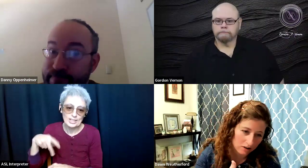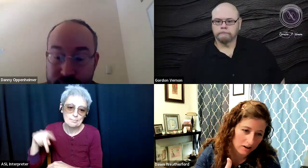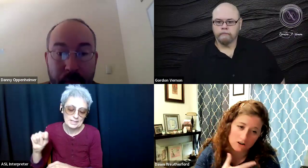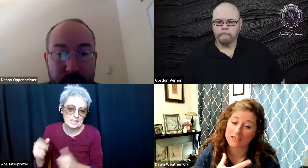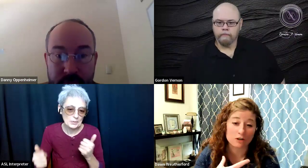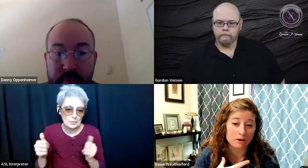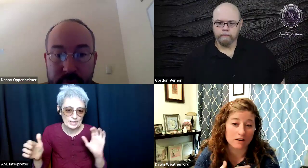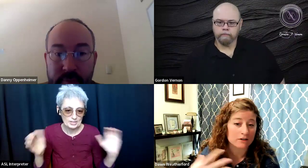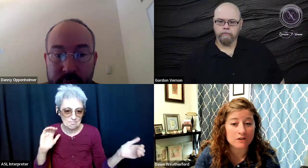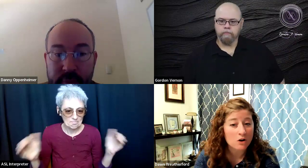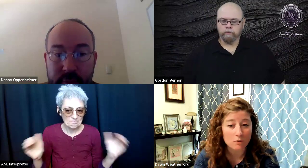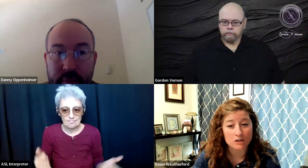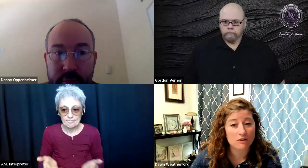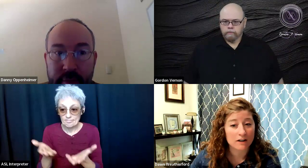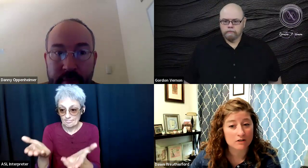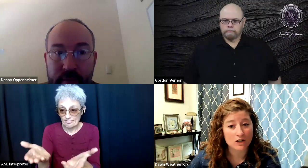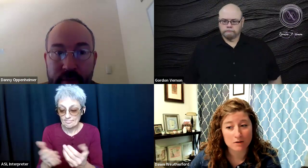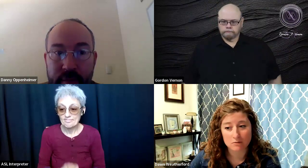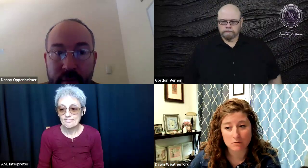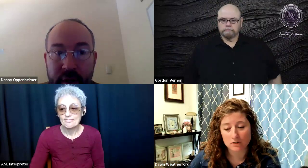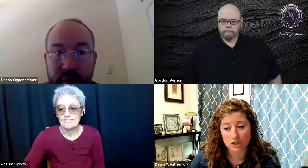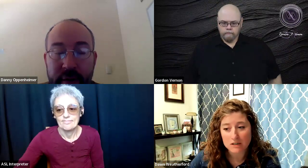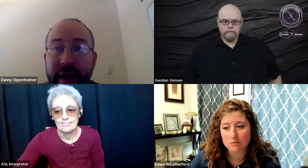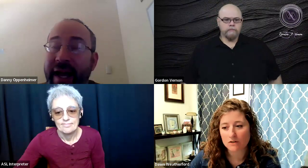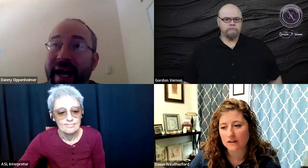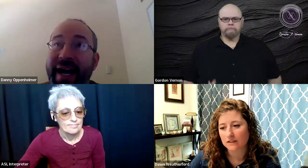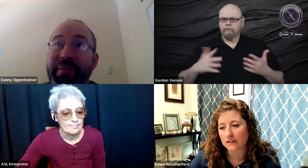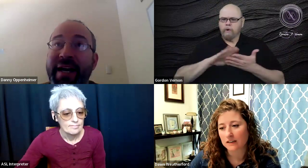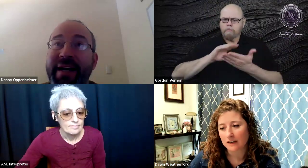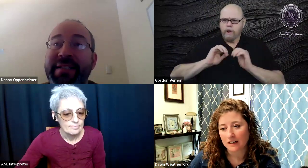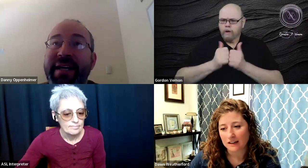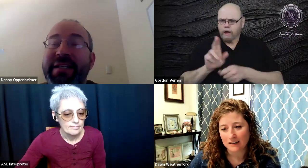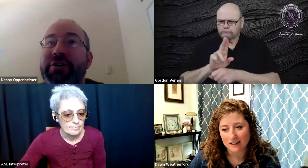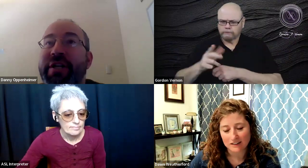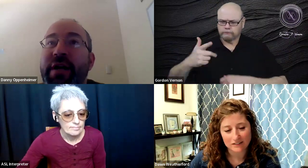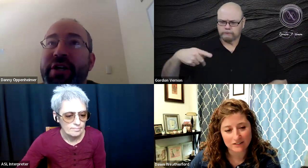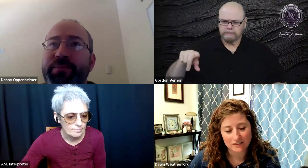and it's not so difficult as we sometimes think. Particularly in the auditory modality,